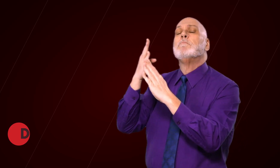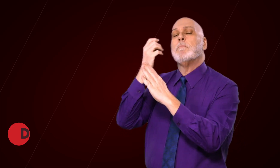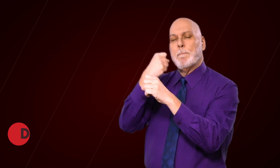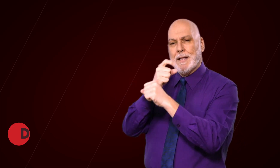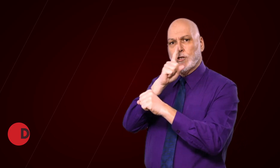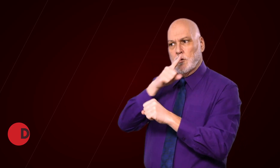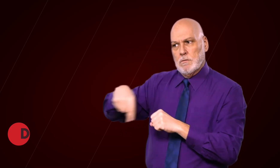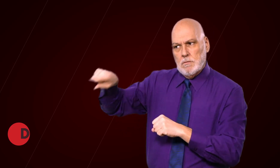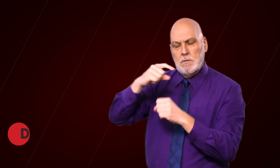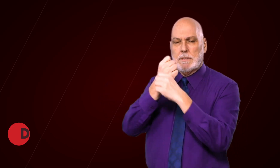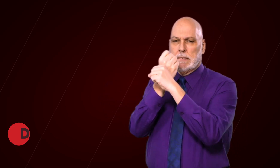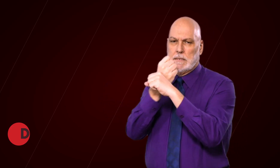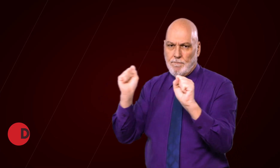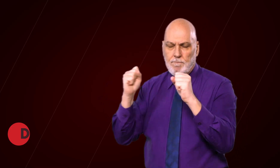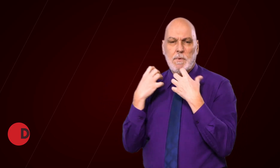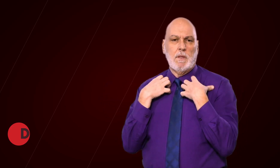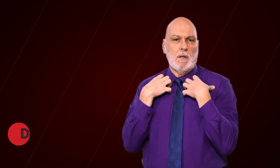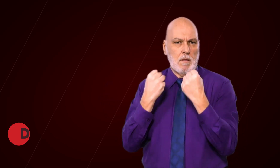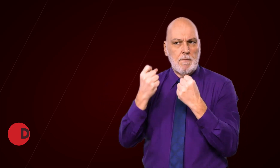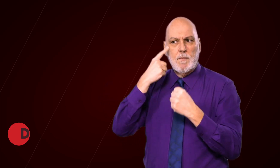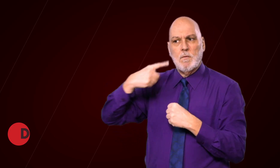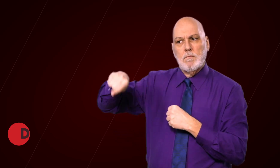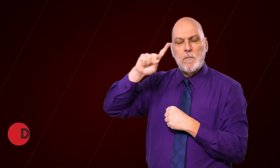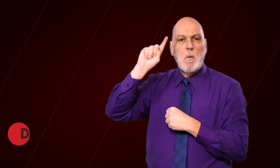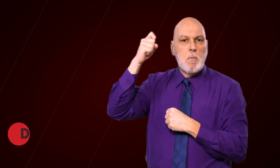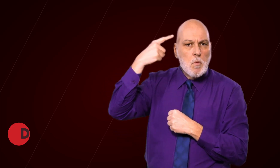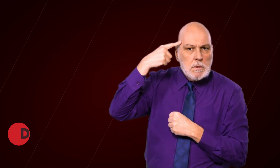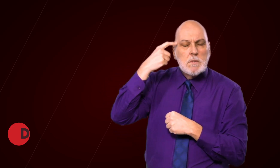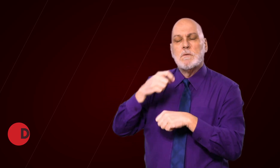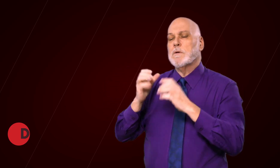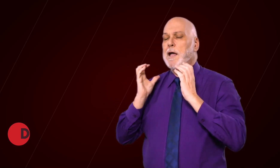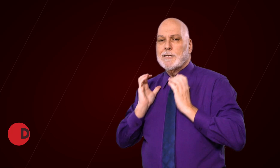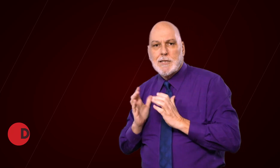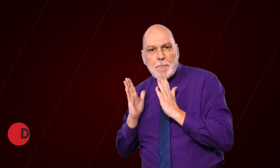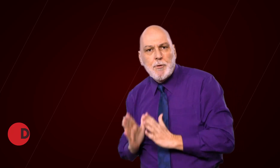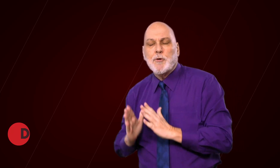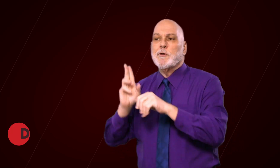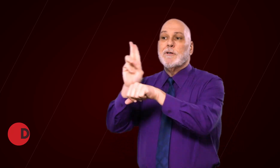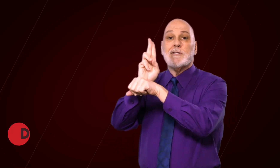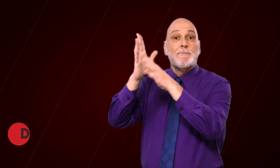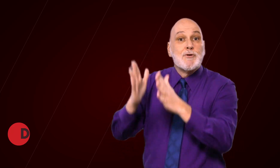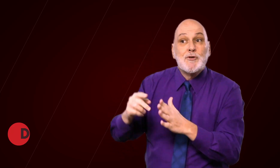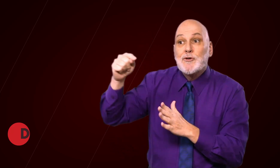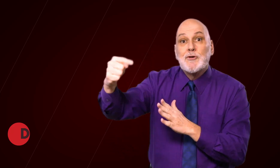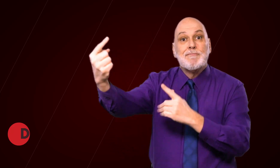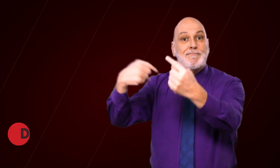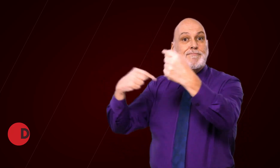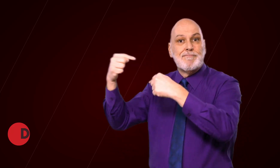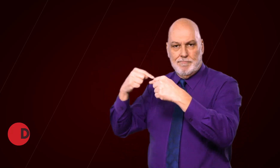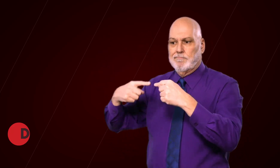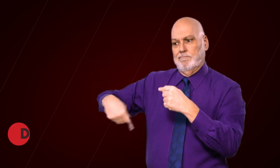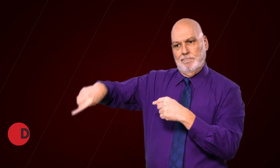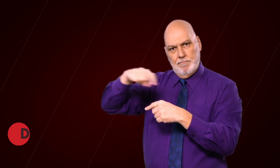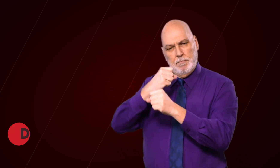it still has to make modifications to protect the health of both